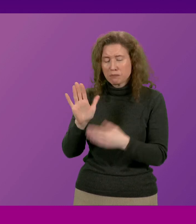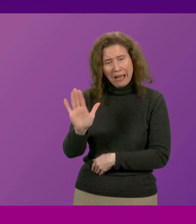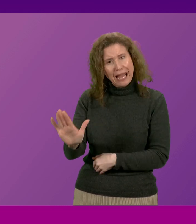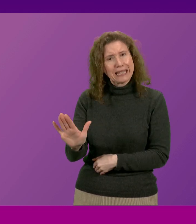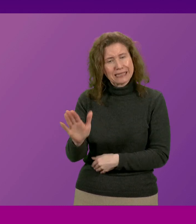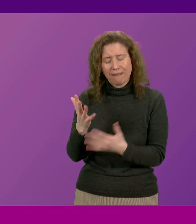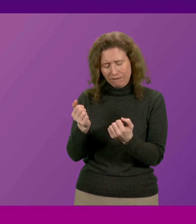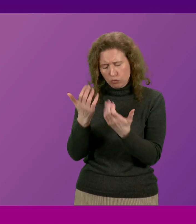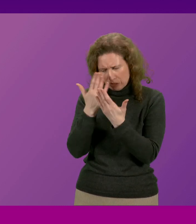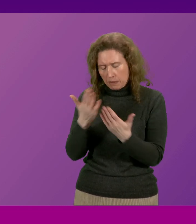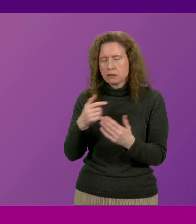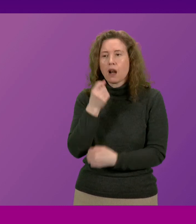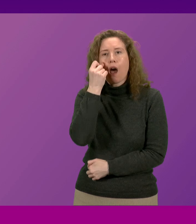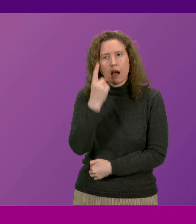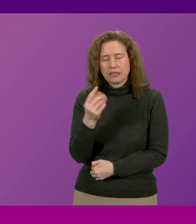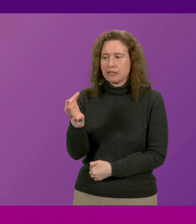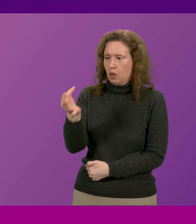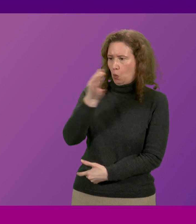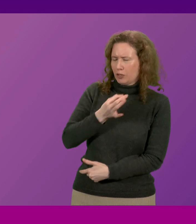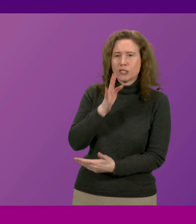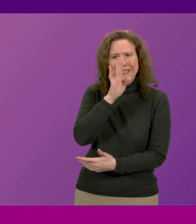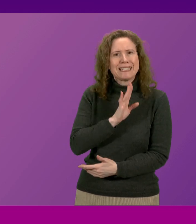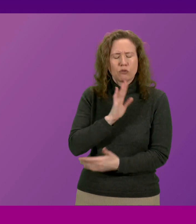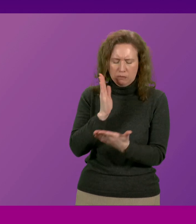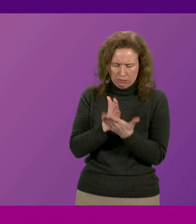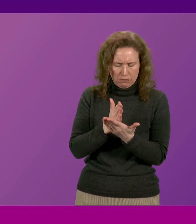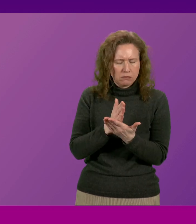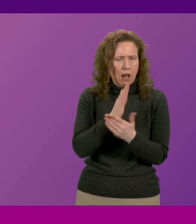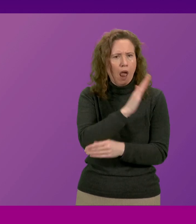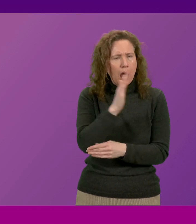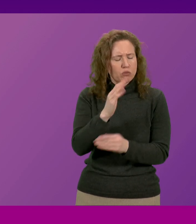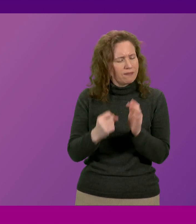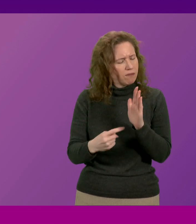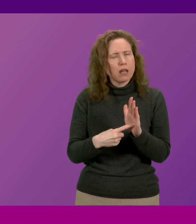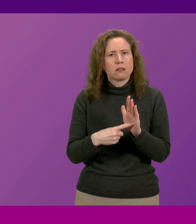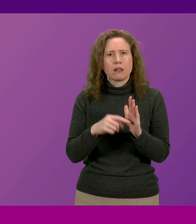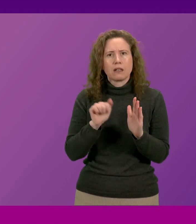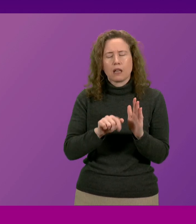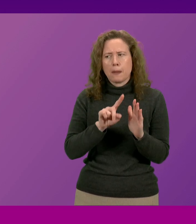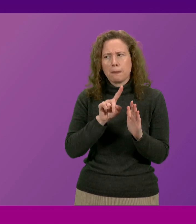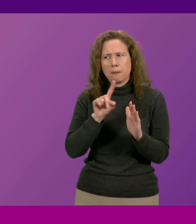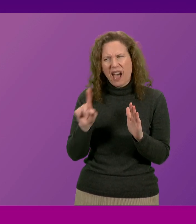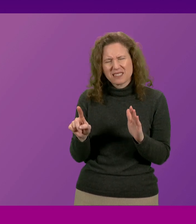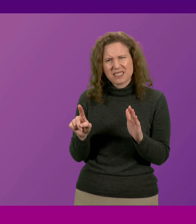and I understand the seriousness of the question that she puts to me about libraries, but how is